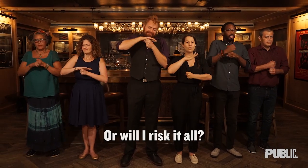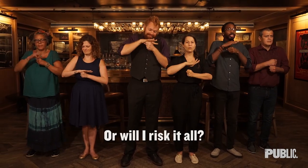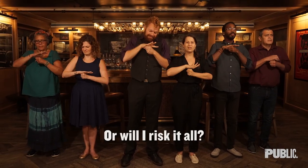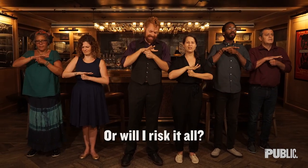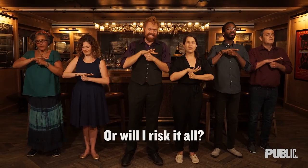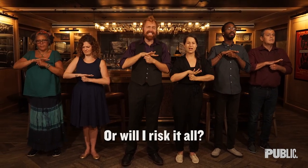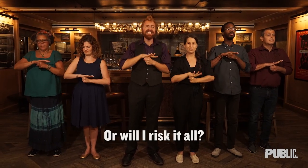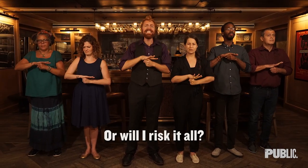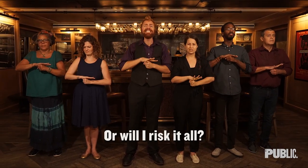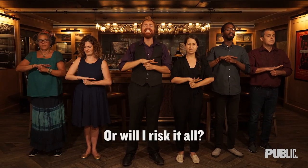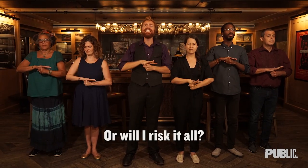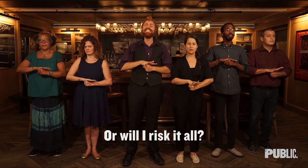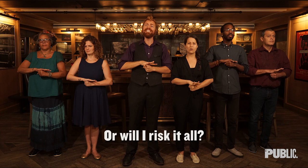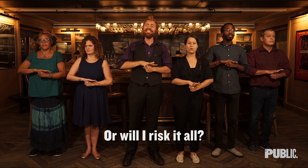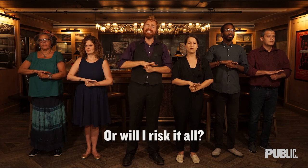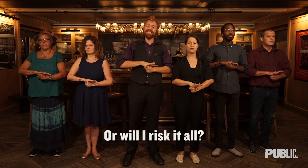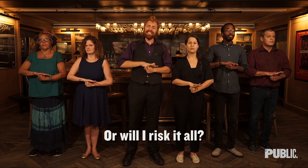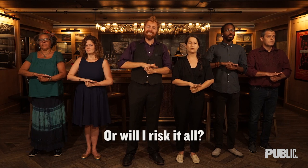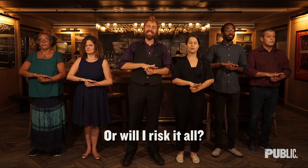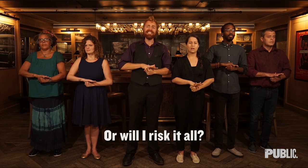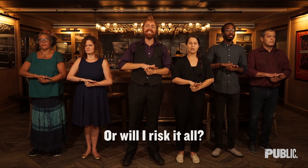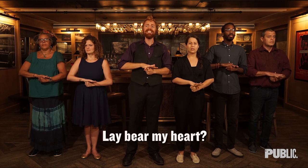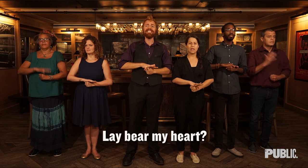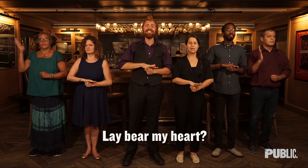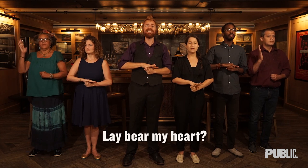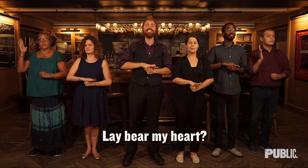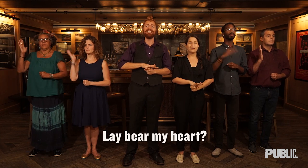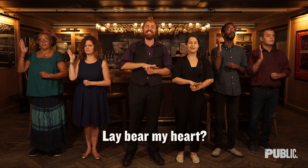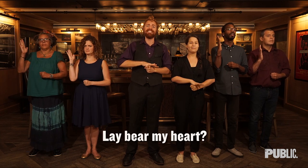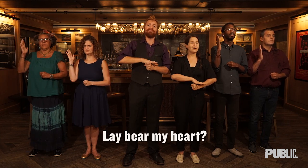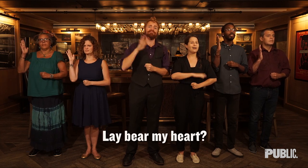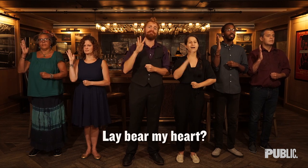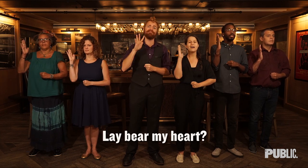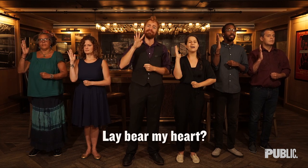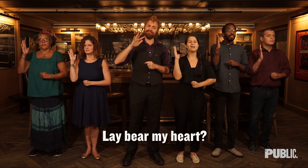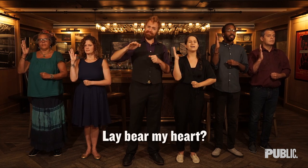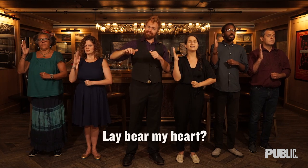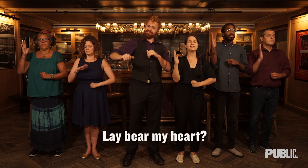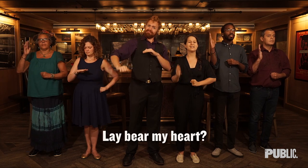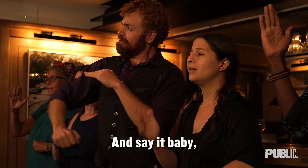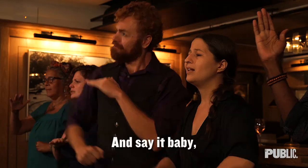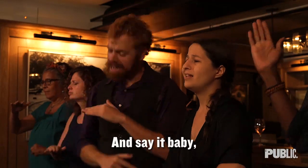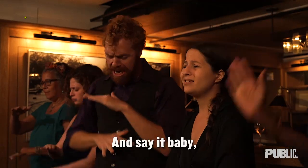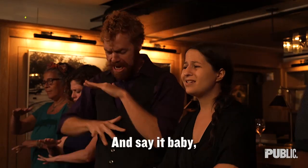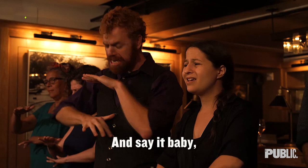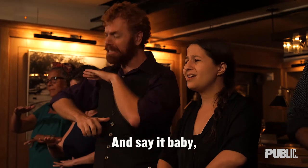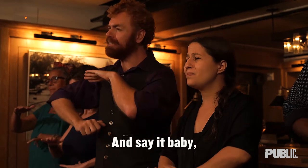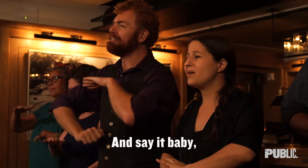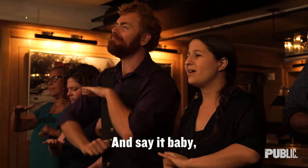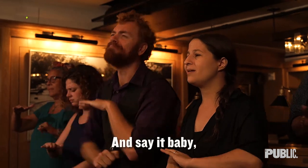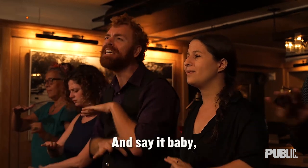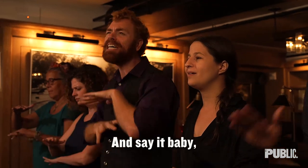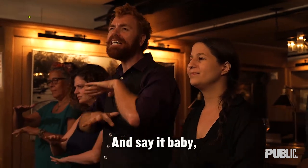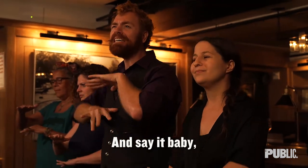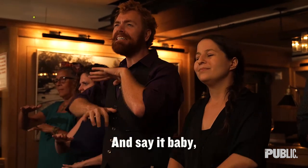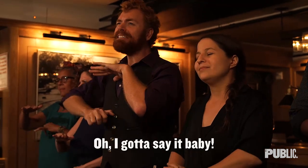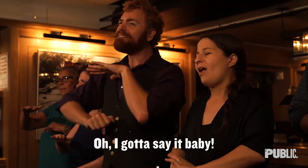Or will I risk it all, lay bear my heart and say it, baby?